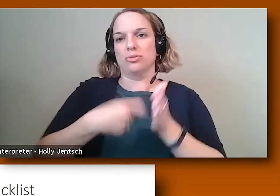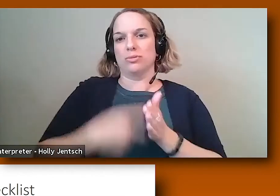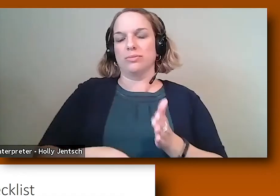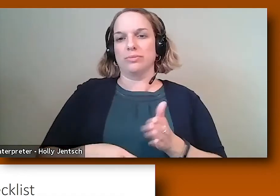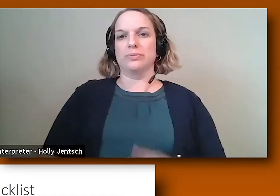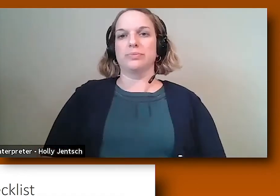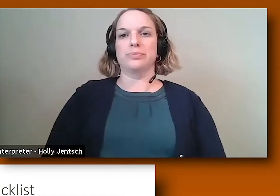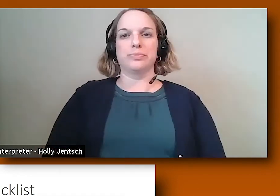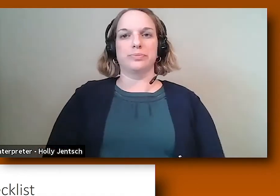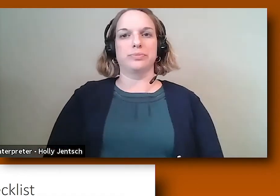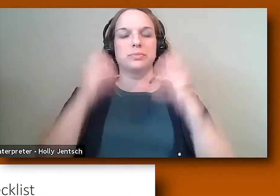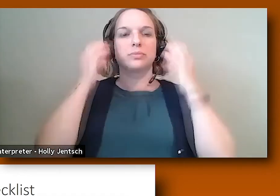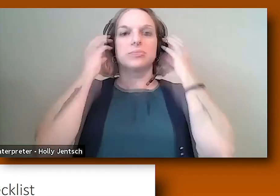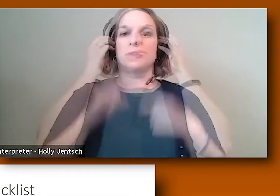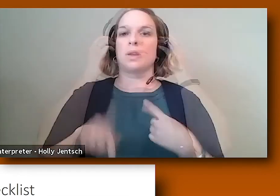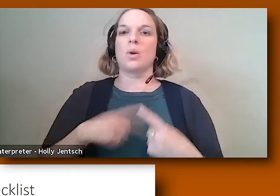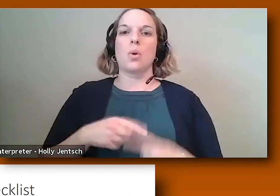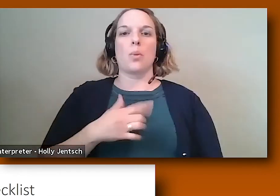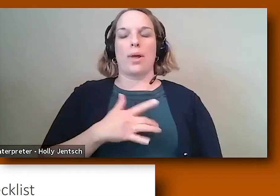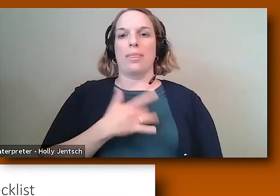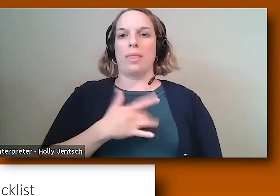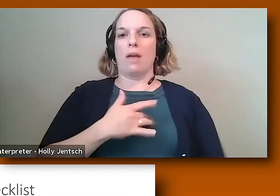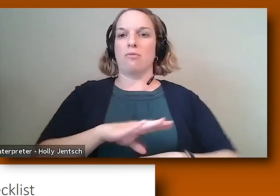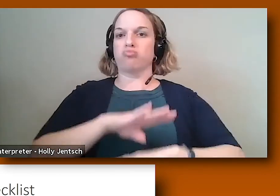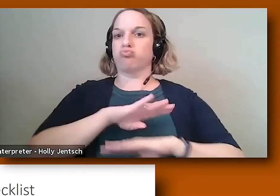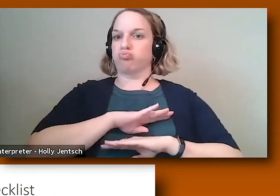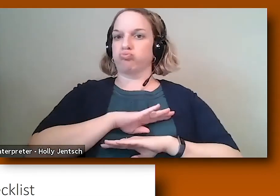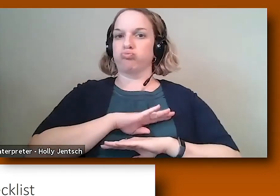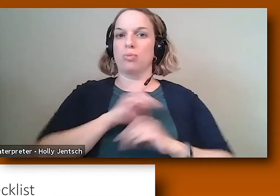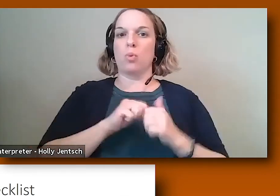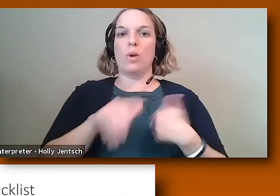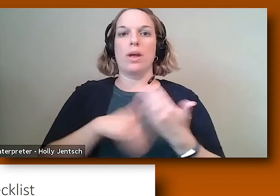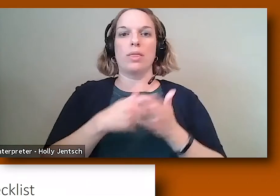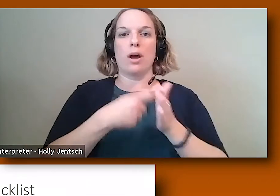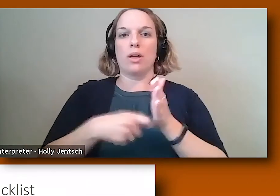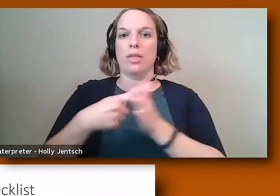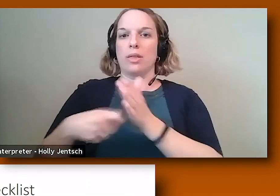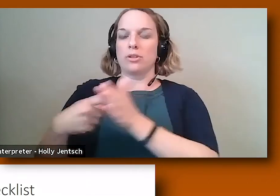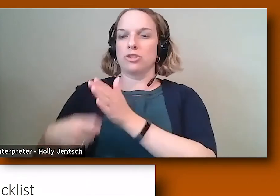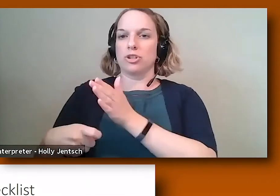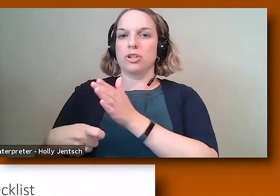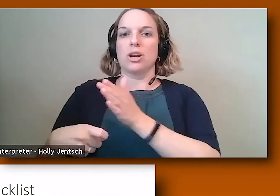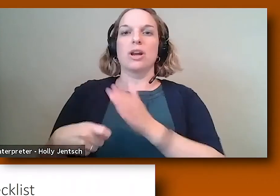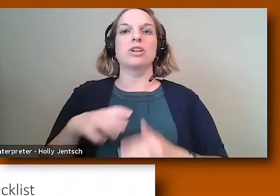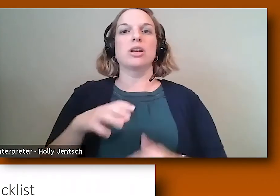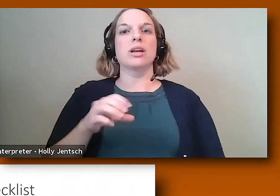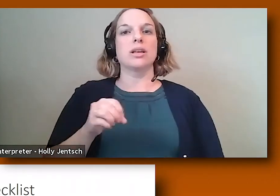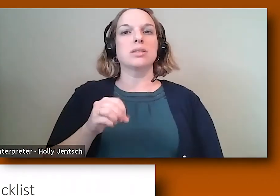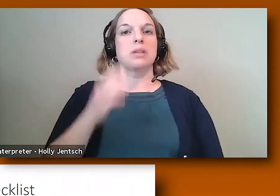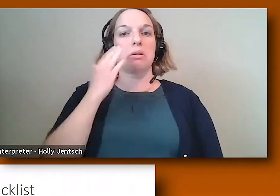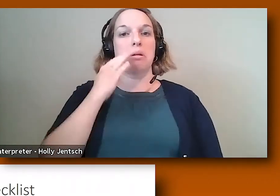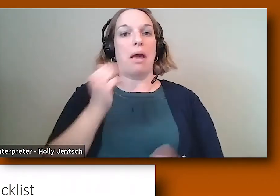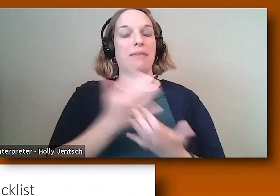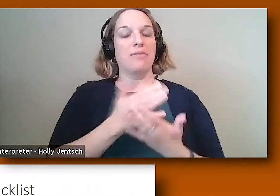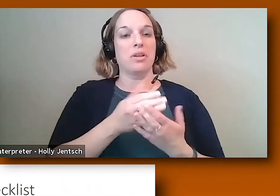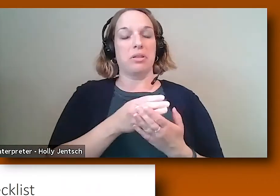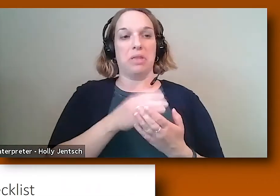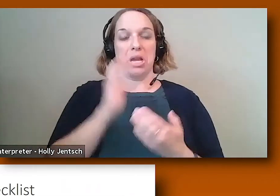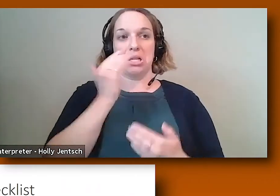on the invoice. Once they are satisfied with the charges on the invoice and they know that everything looks in order,